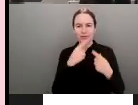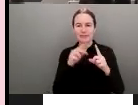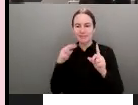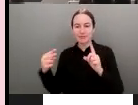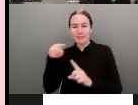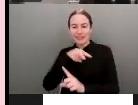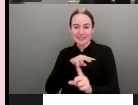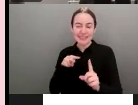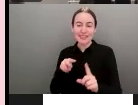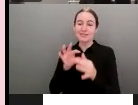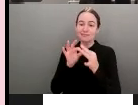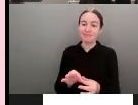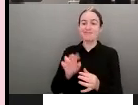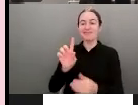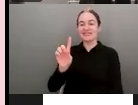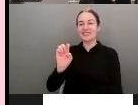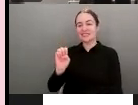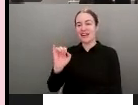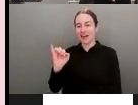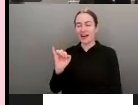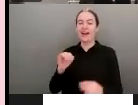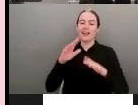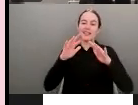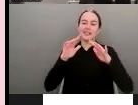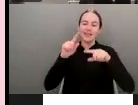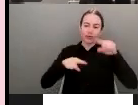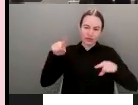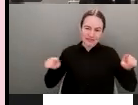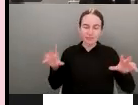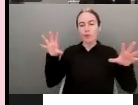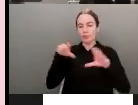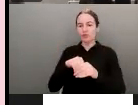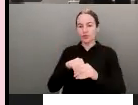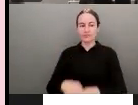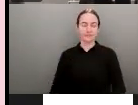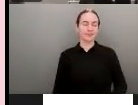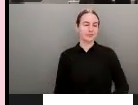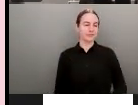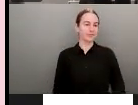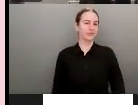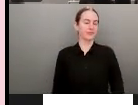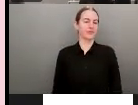diversity and inclusion as well. And I really love to share what I have learned.